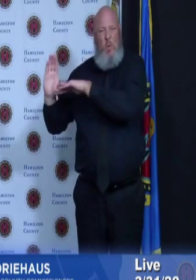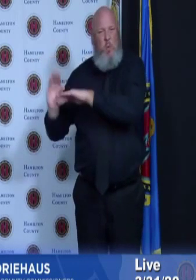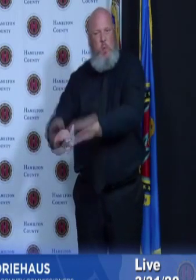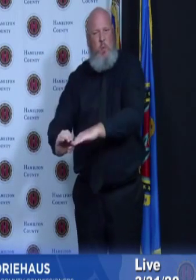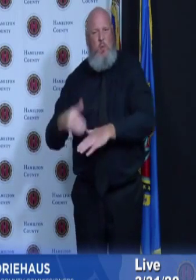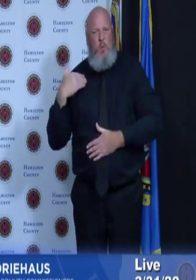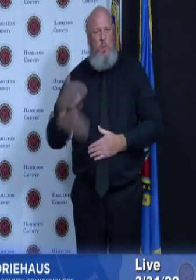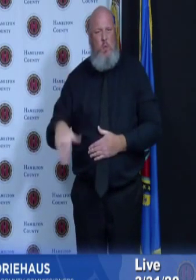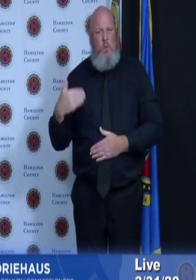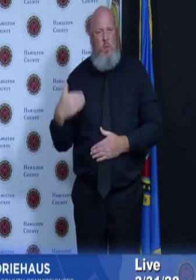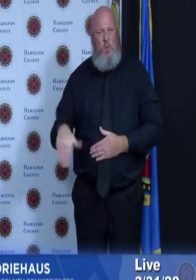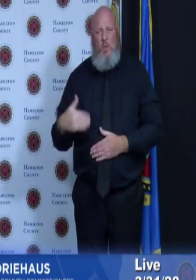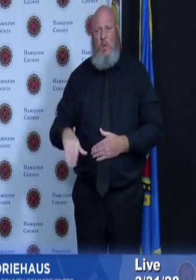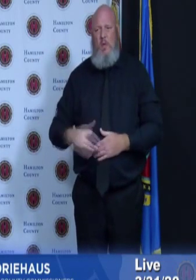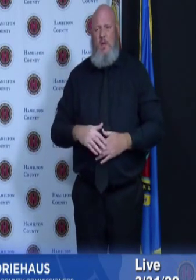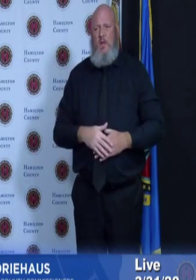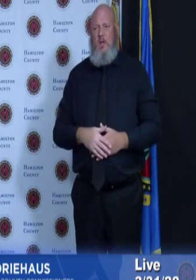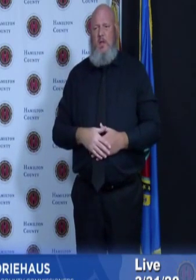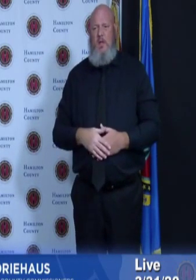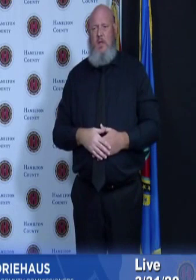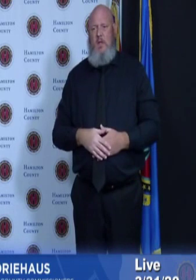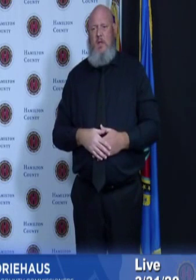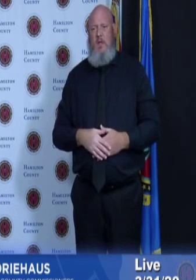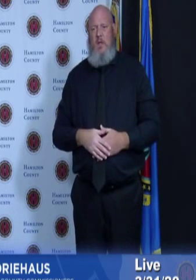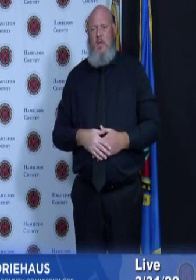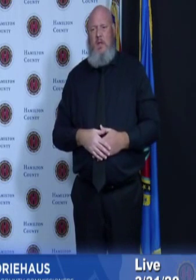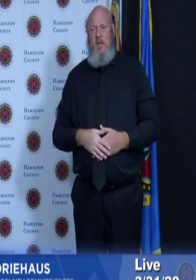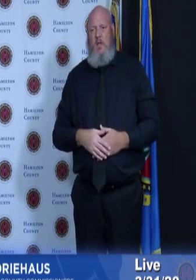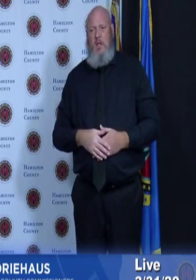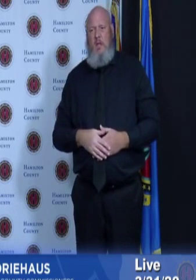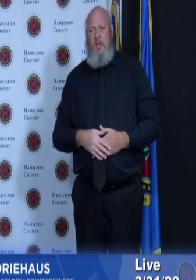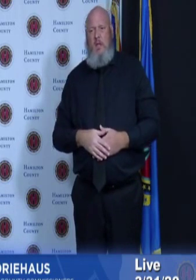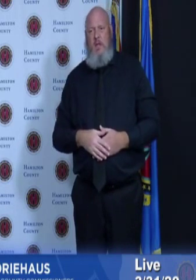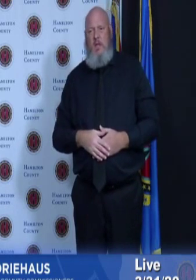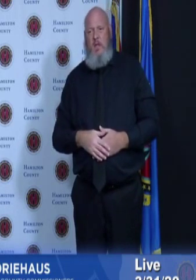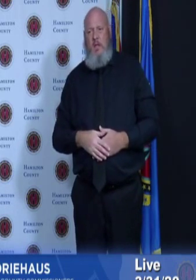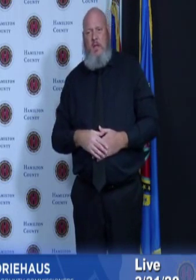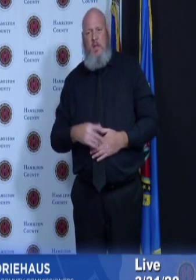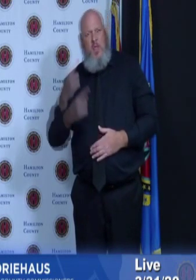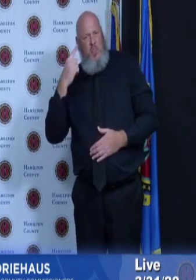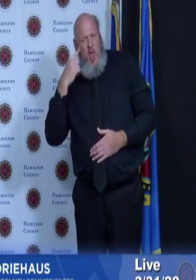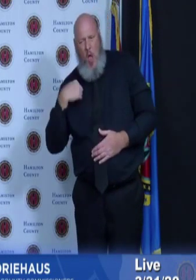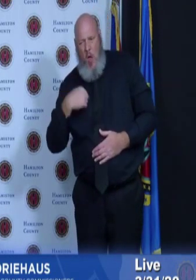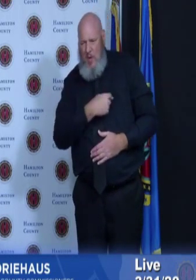us but I think we're gonna see a significant hit on sales tax we are also